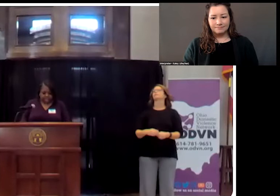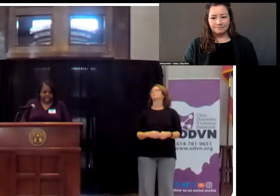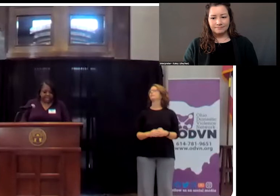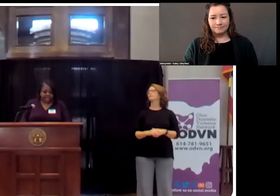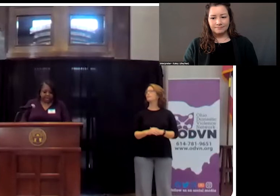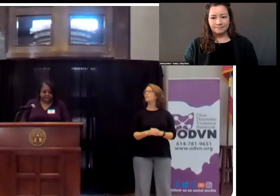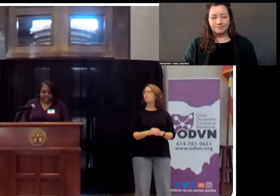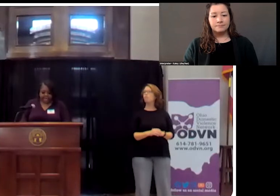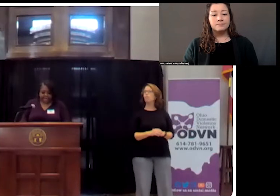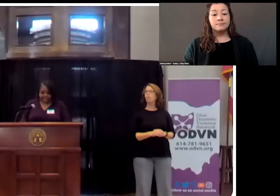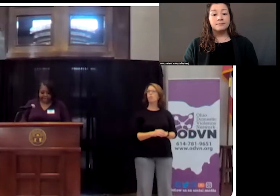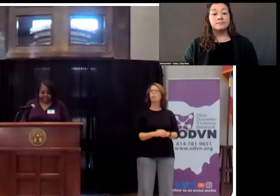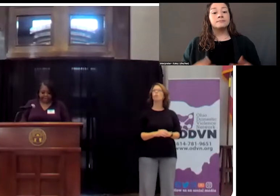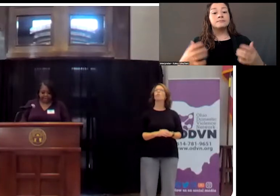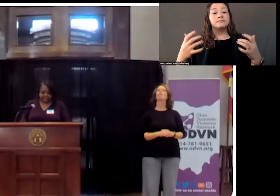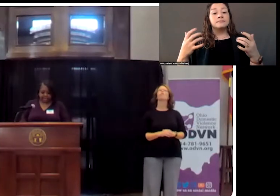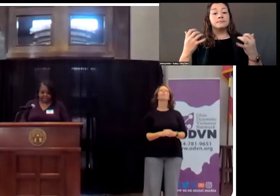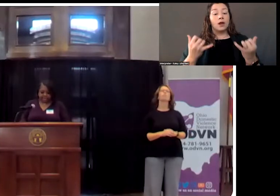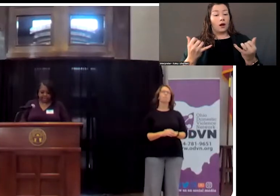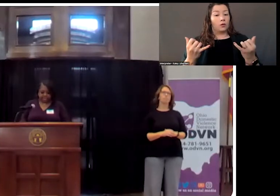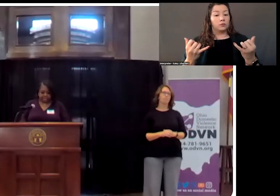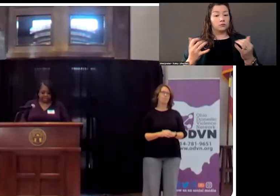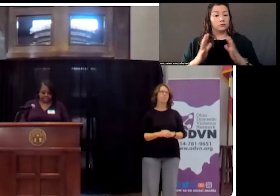And now I have